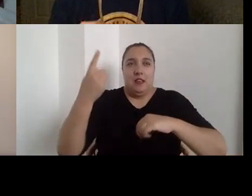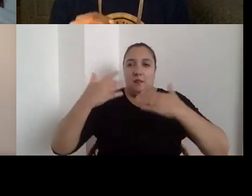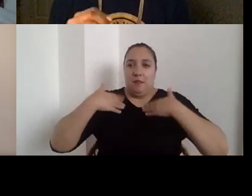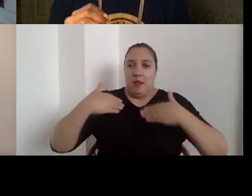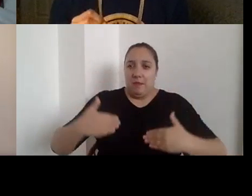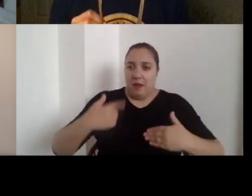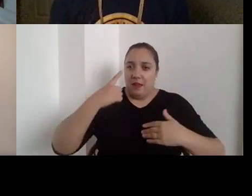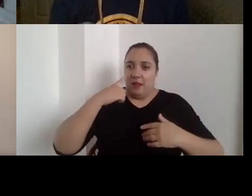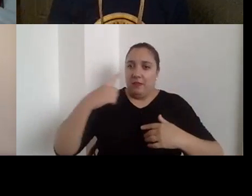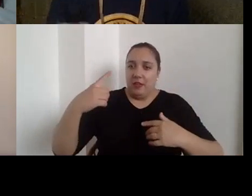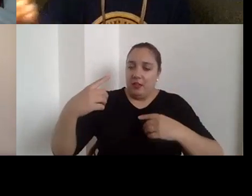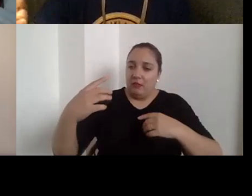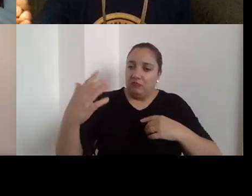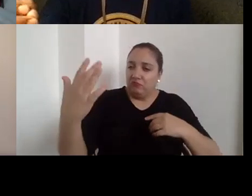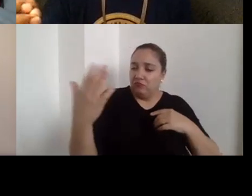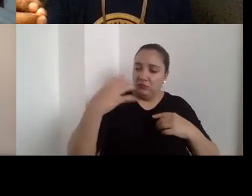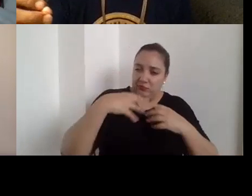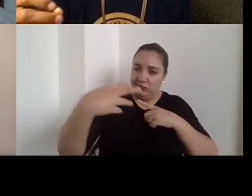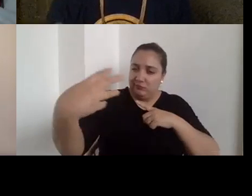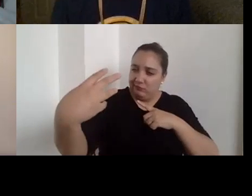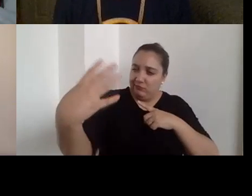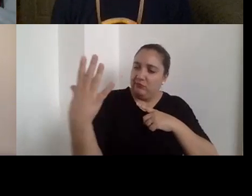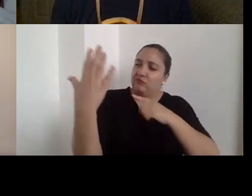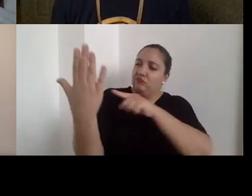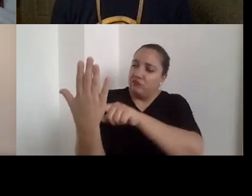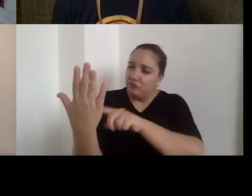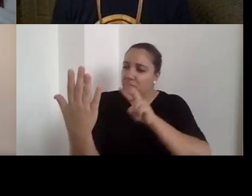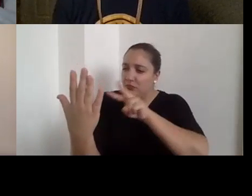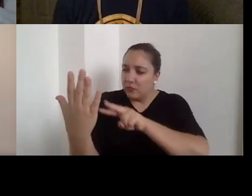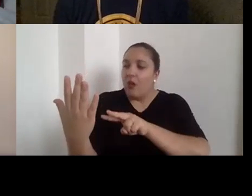I did not achieve the thing that I was seeking to achieve.